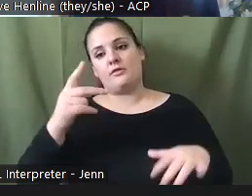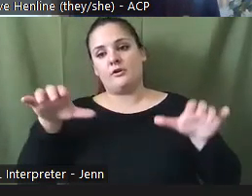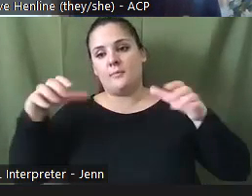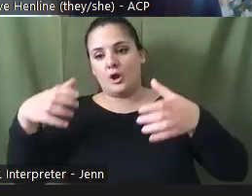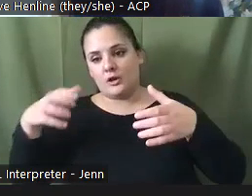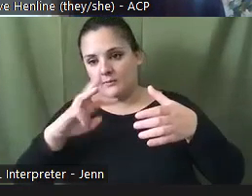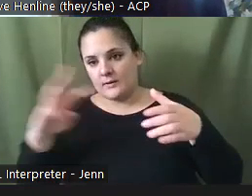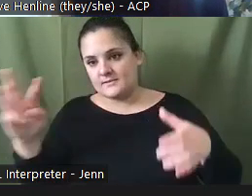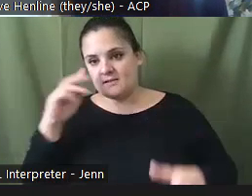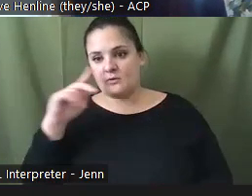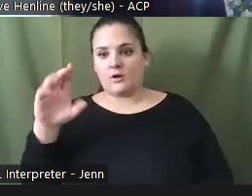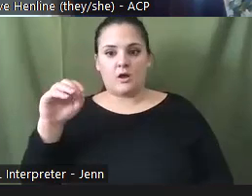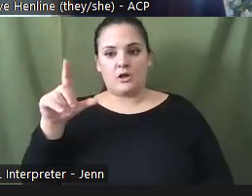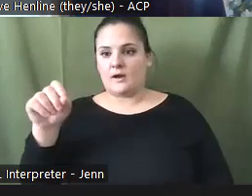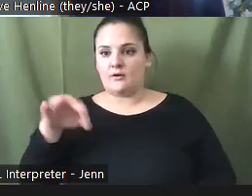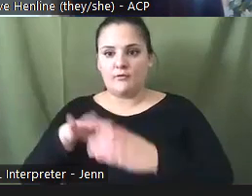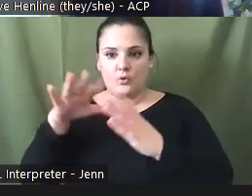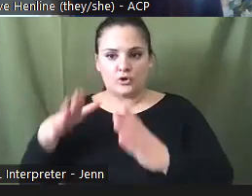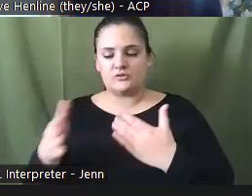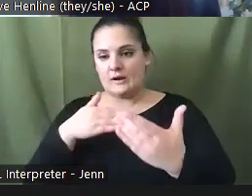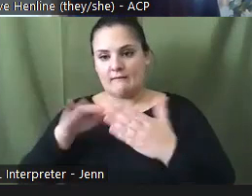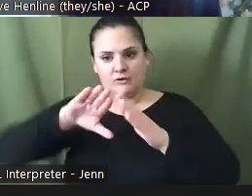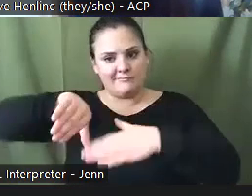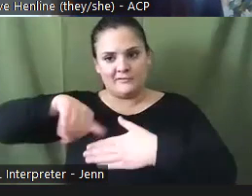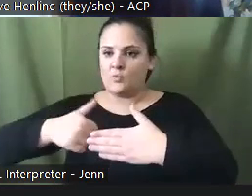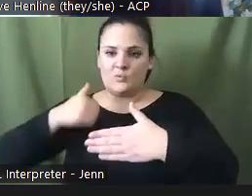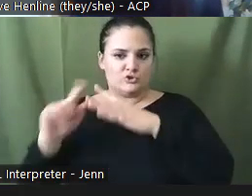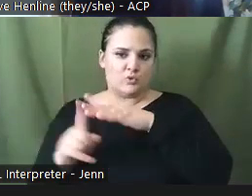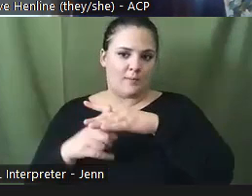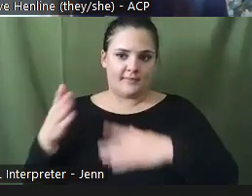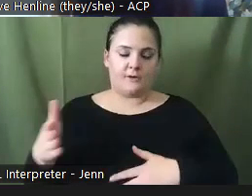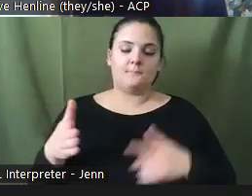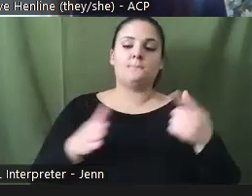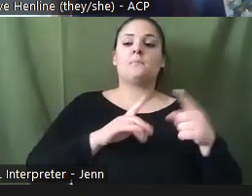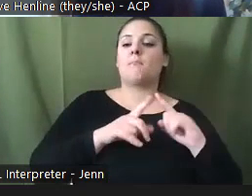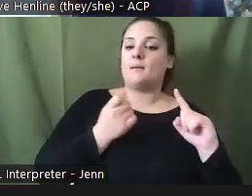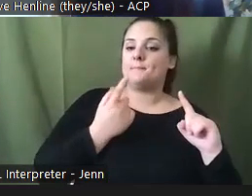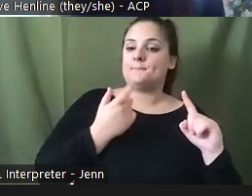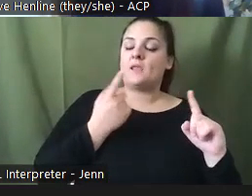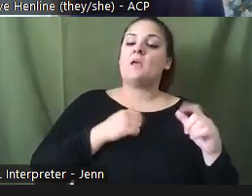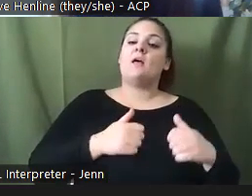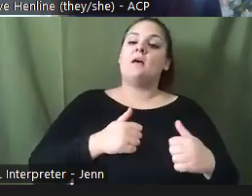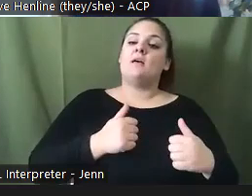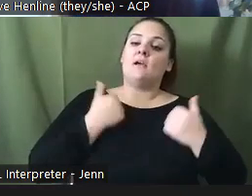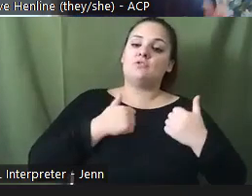voters or anything like that. But it would, the address would be known by more individuals than